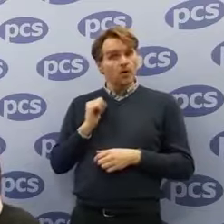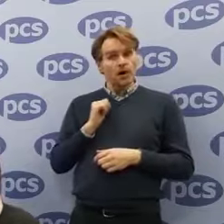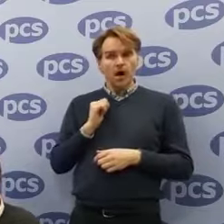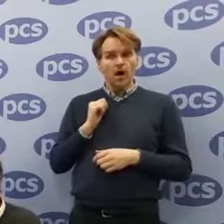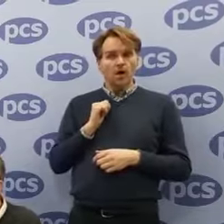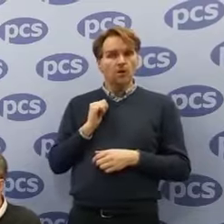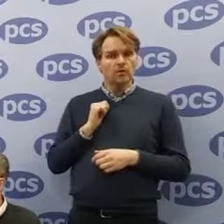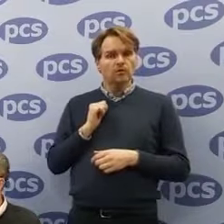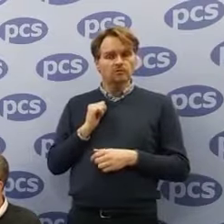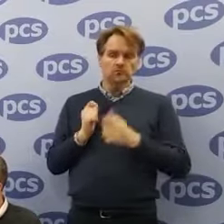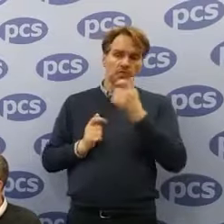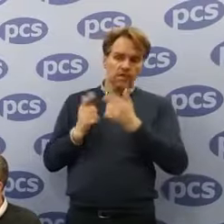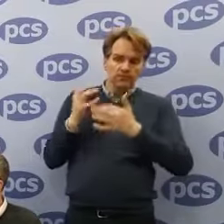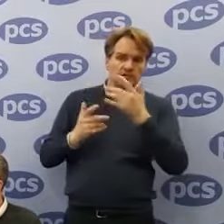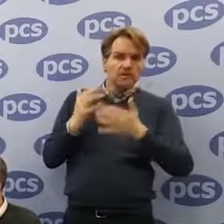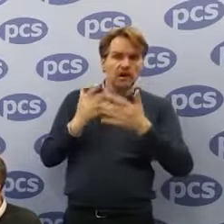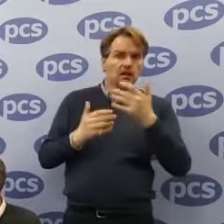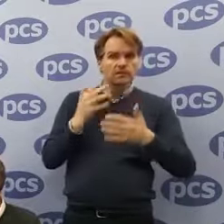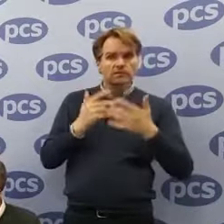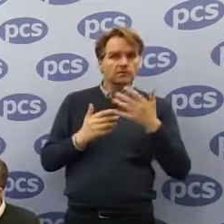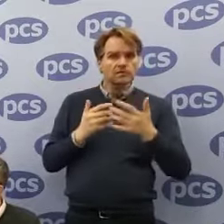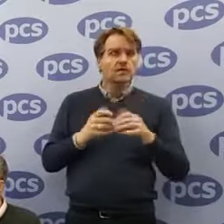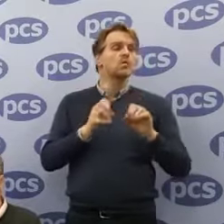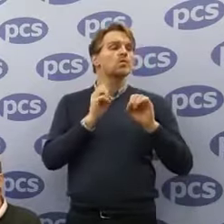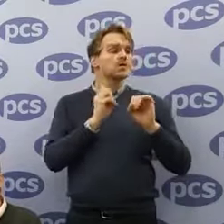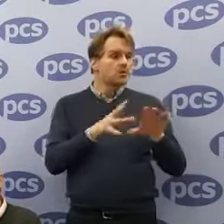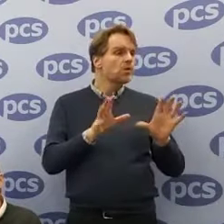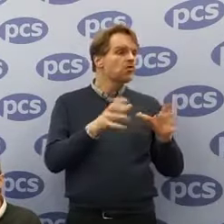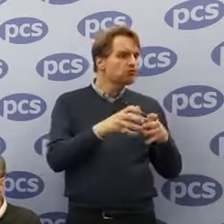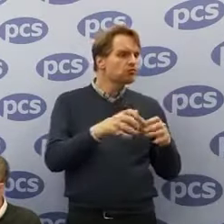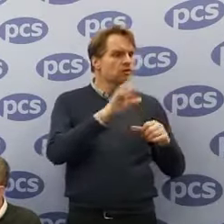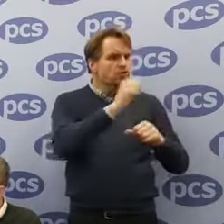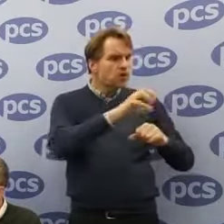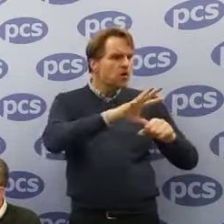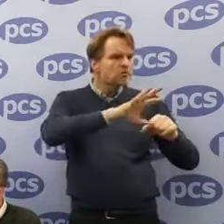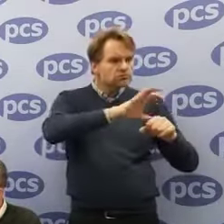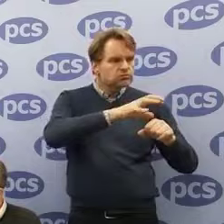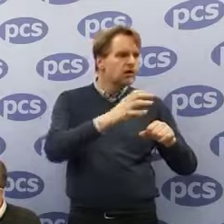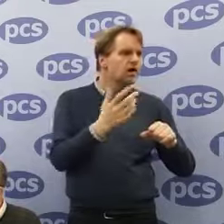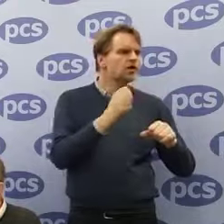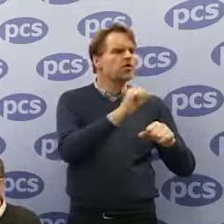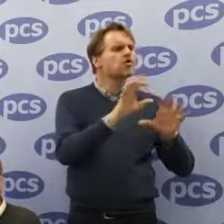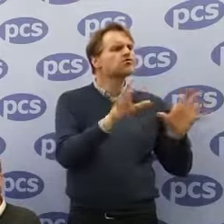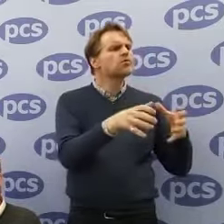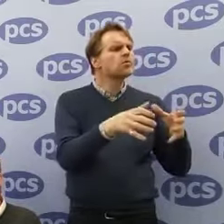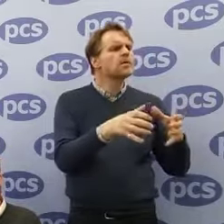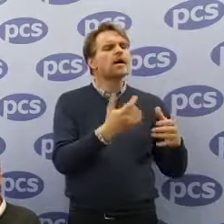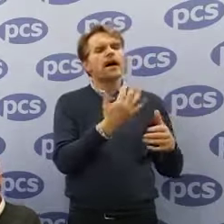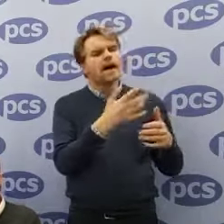and did internally give to groups the ballot data that they had as a group and